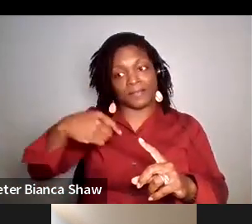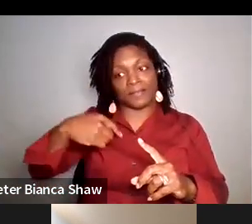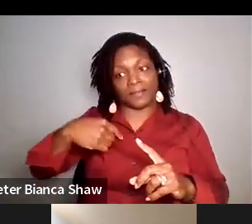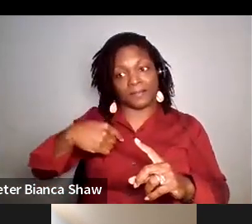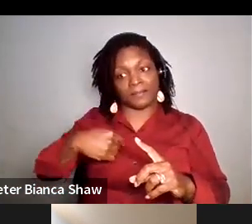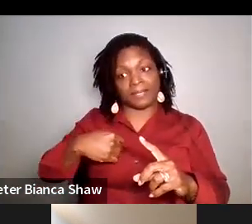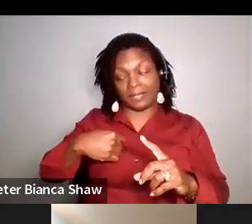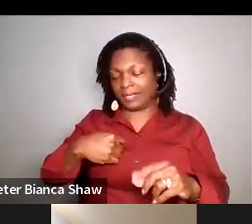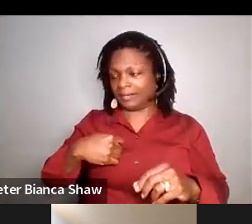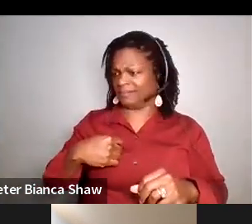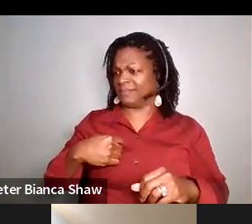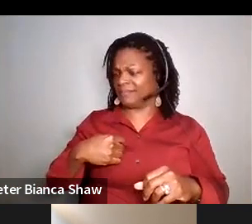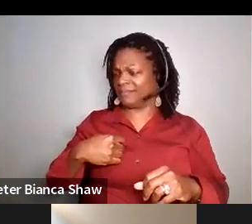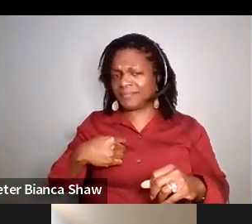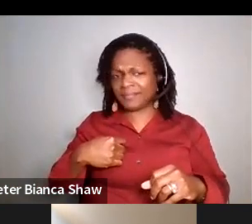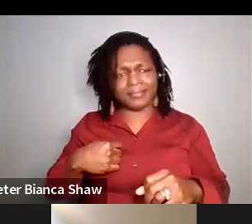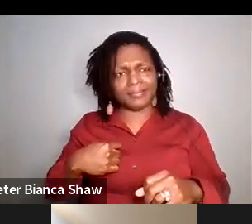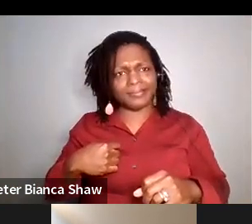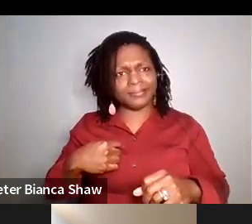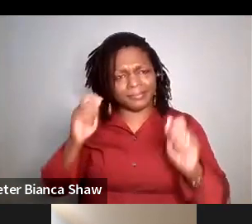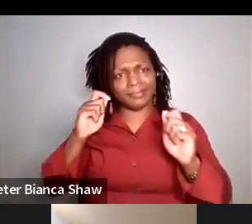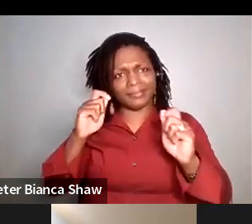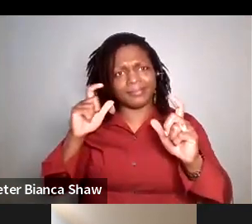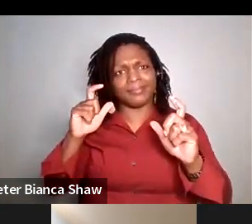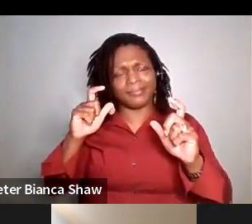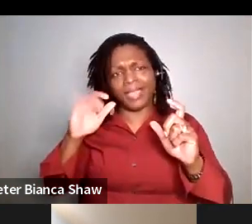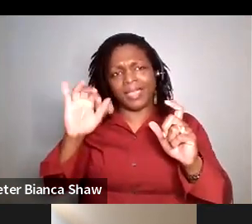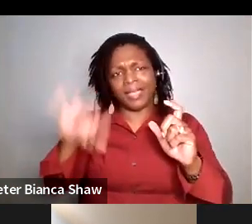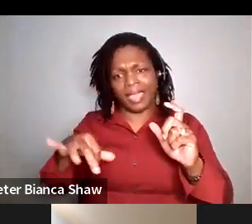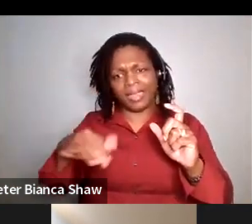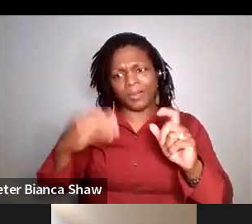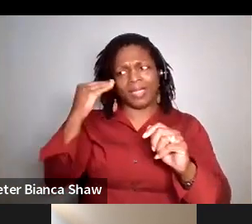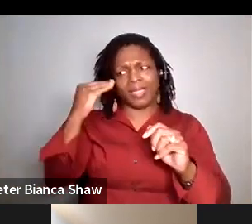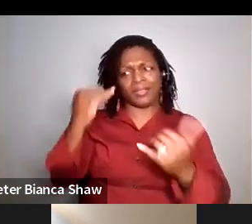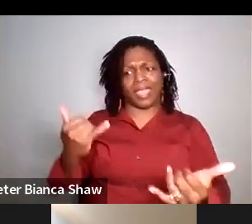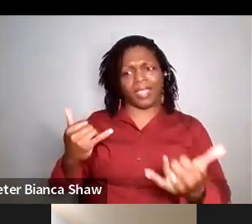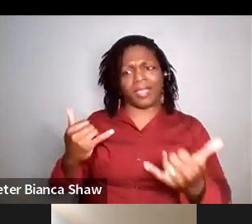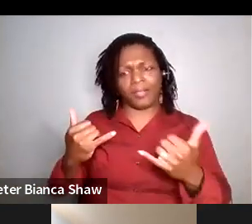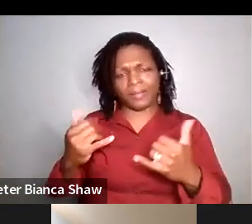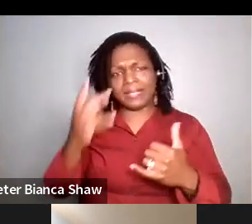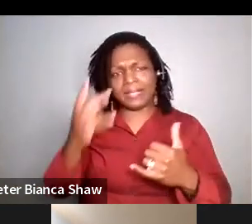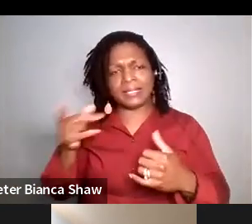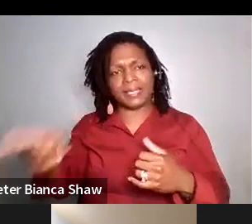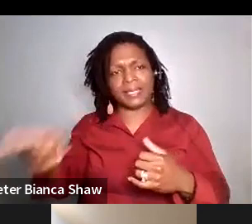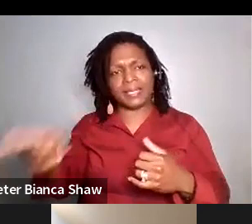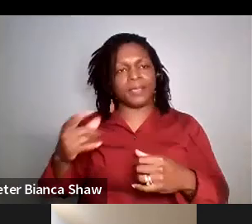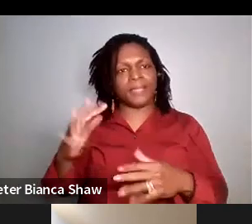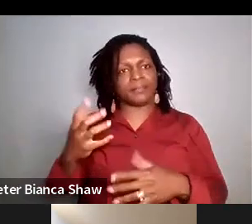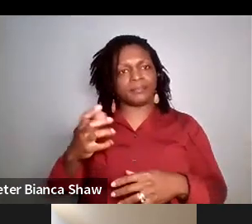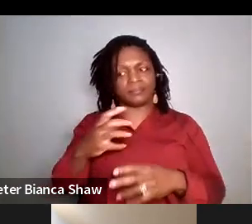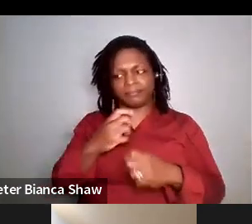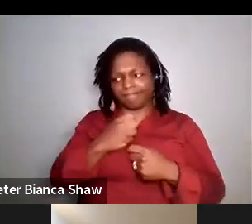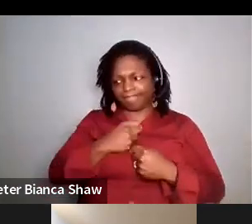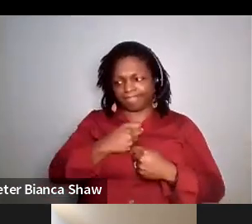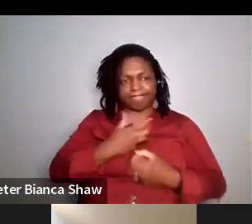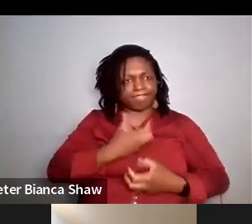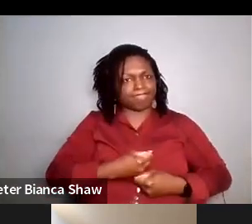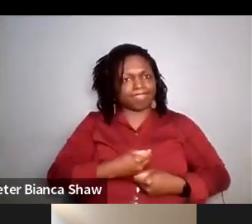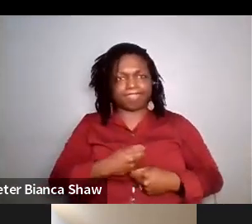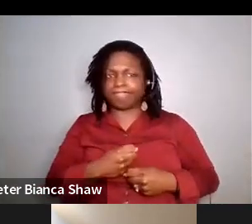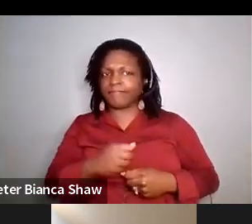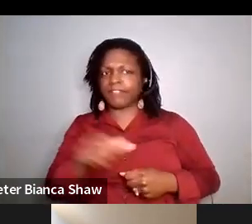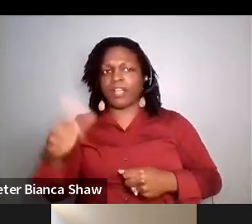It was really open for me as a parent. How receptive He was as opposed to how I've seen him reserve and so many other public settings.